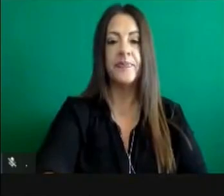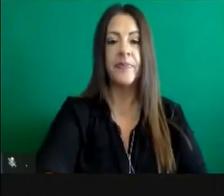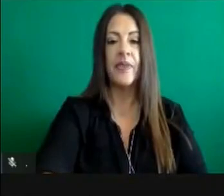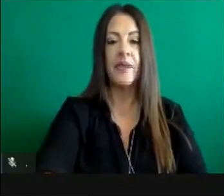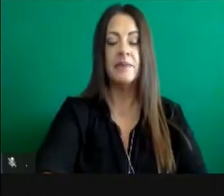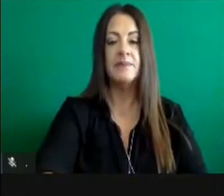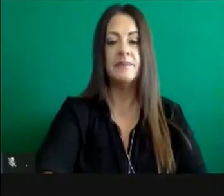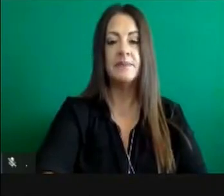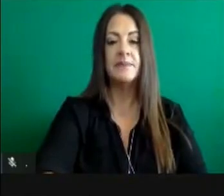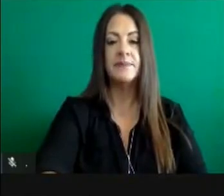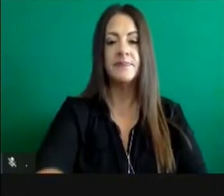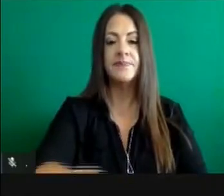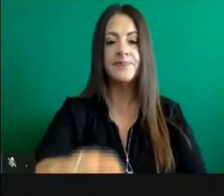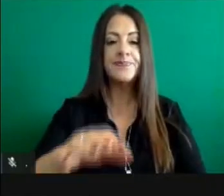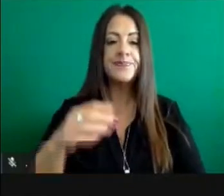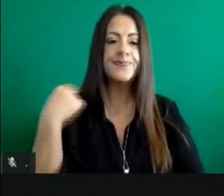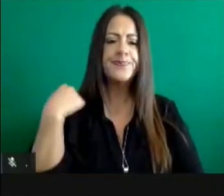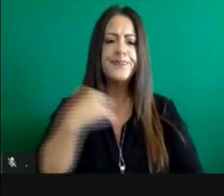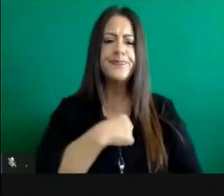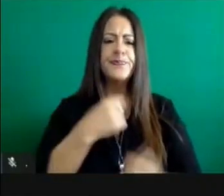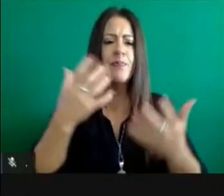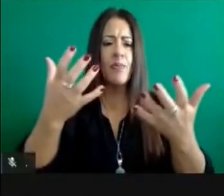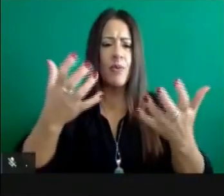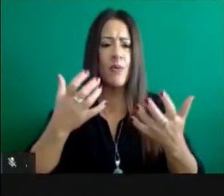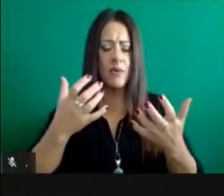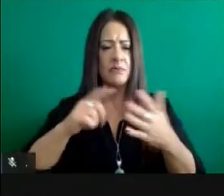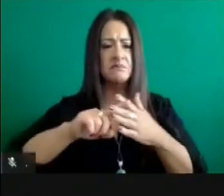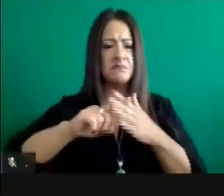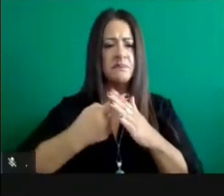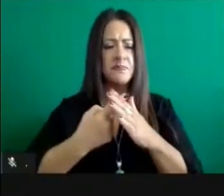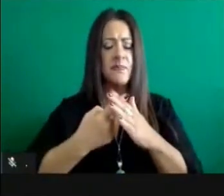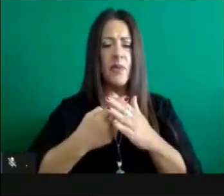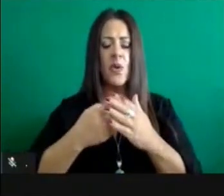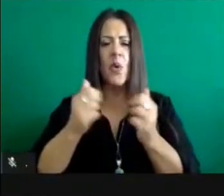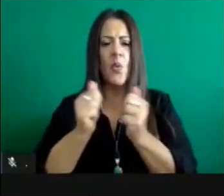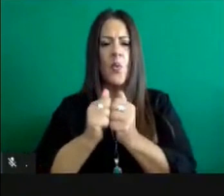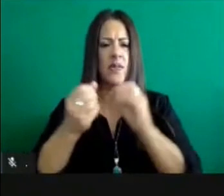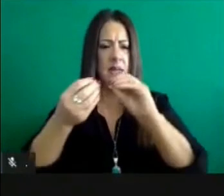CONFERENCE RIGHT NOW TO UPDATE US ON WHAT IS GOING ON WITH ALL OF THE RESTRICTIONS WE HAVE JUST IMPLEMENTED HERE IN CALIFORNIA. WE CONTINUE TO FIGHT AGAINST